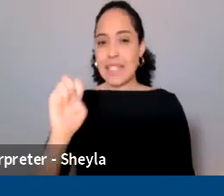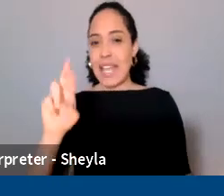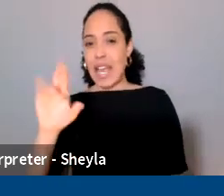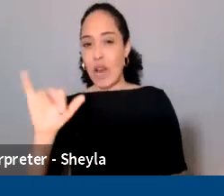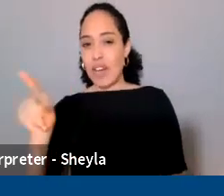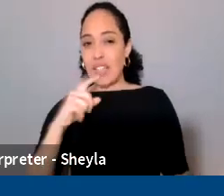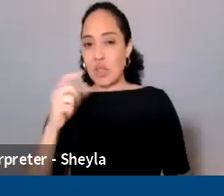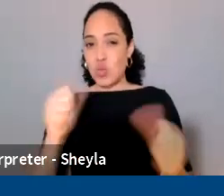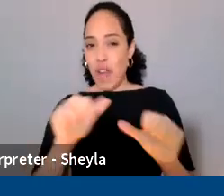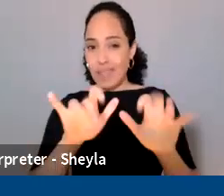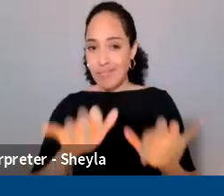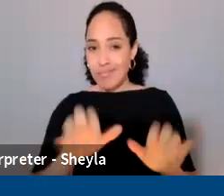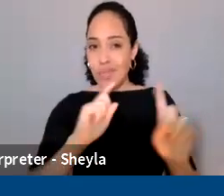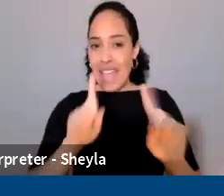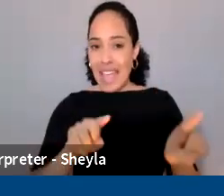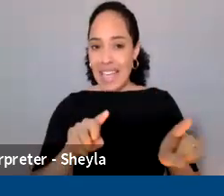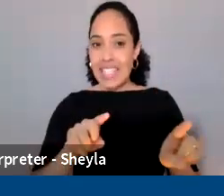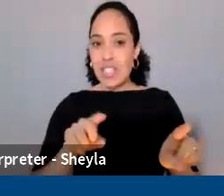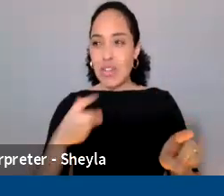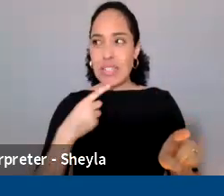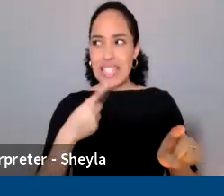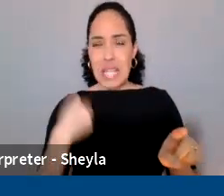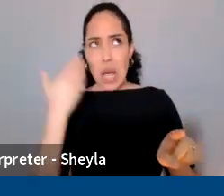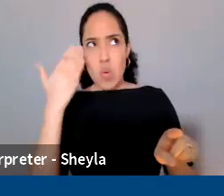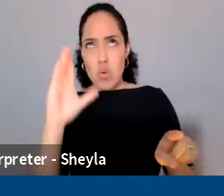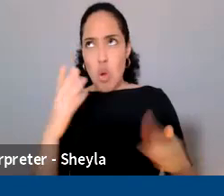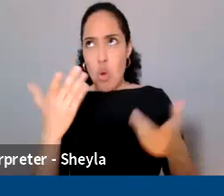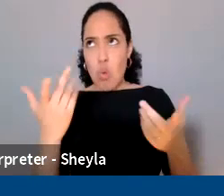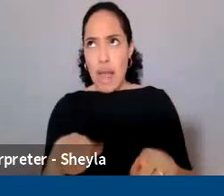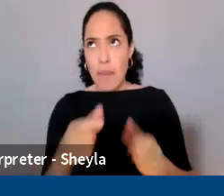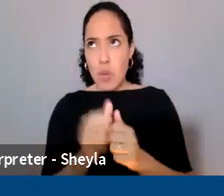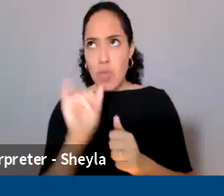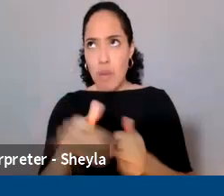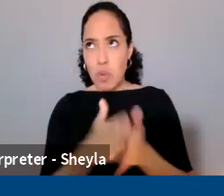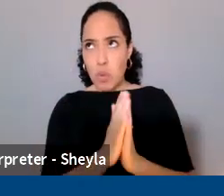saying I don't know but we can look into it and find out where it went um and provided